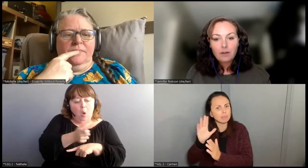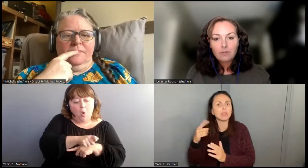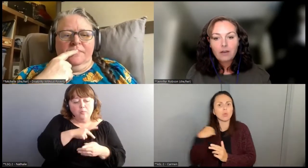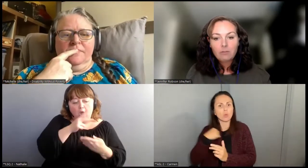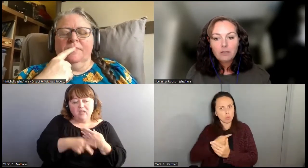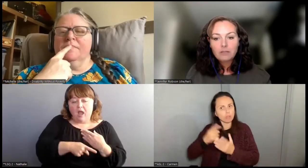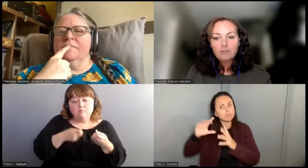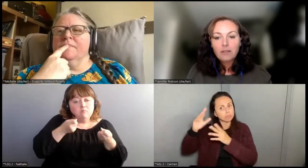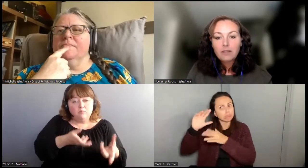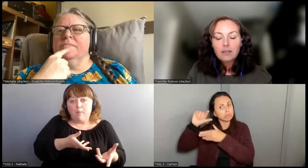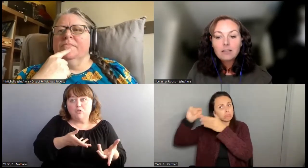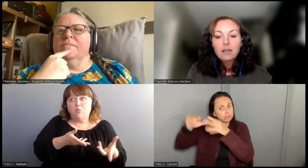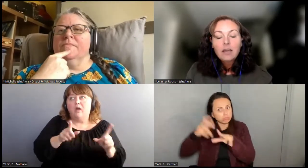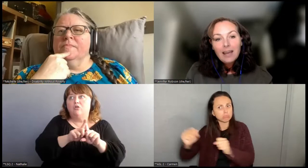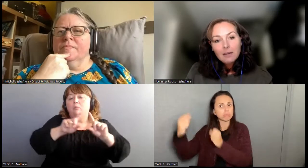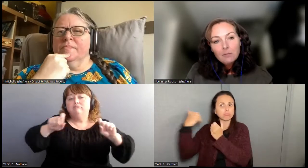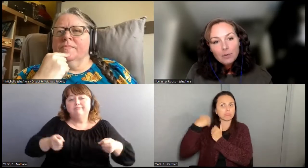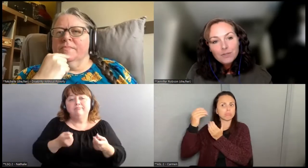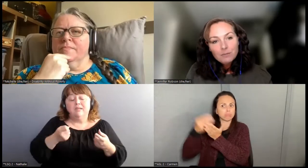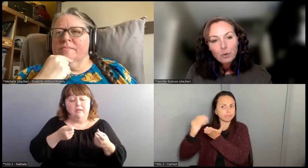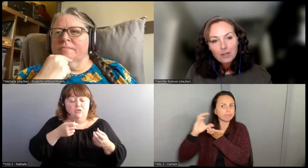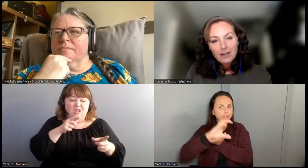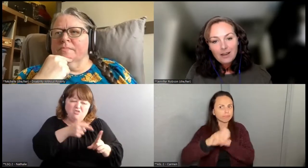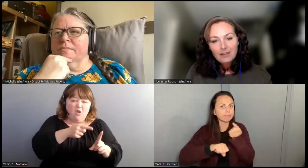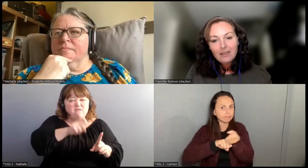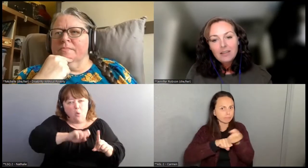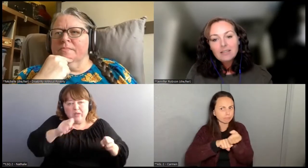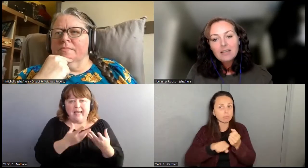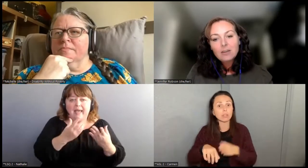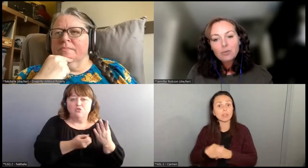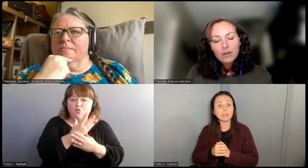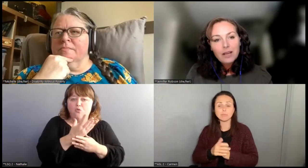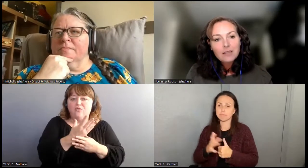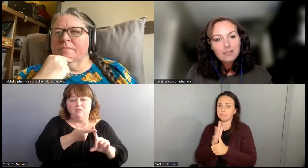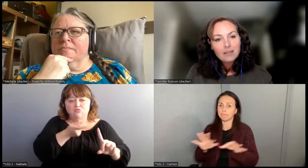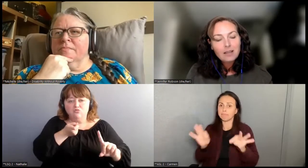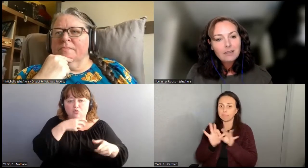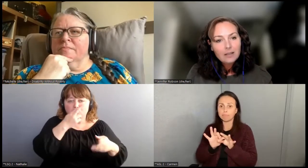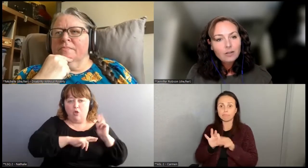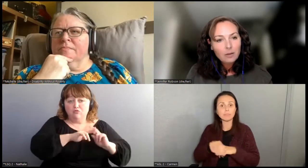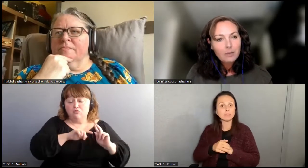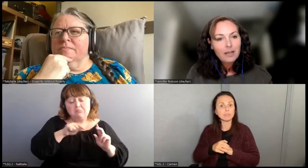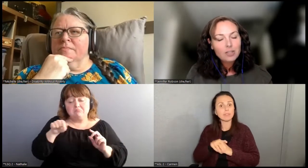OF THE GOVERNMENT TO FUND THIS. AND MOST IMPORTANTLY, I THINK IS THAT IT CREATES A LEGAL OBLIGATION.